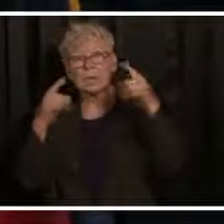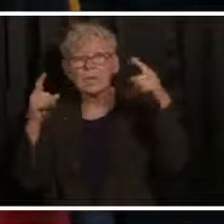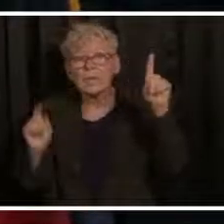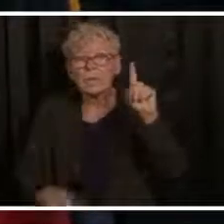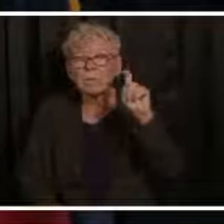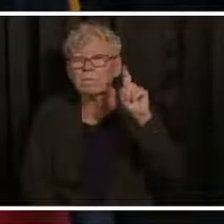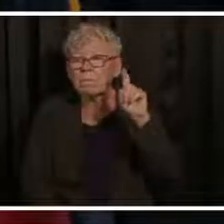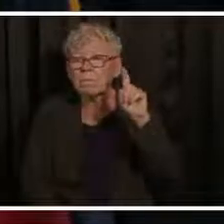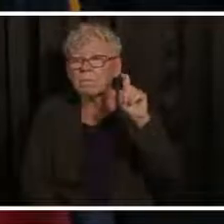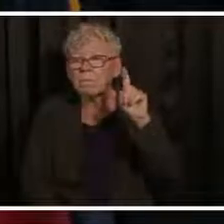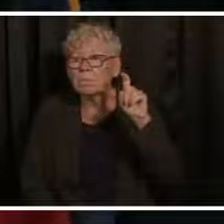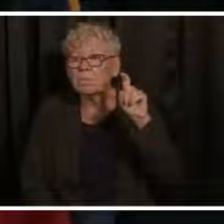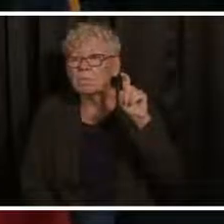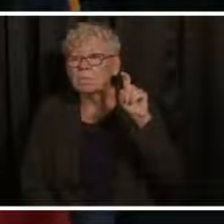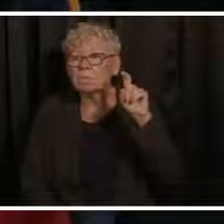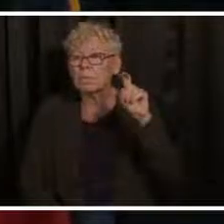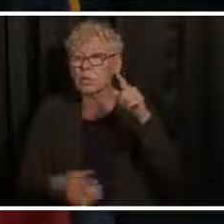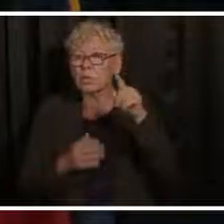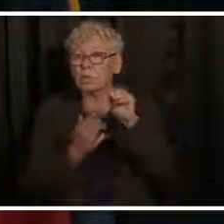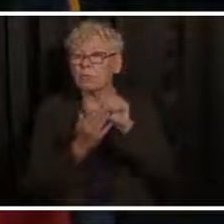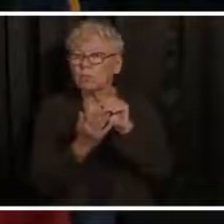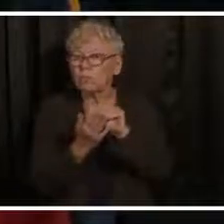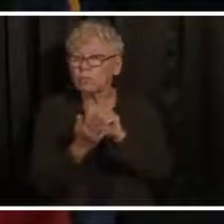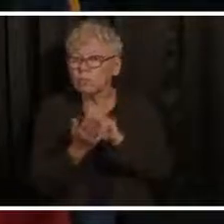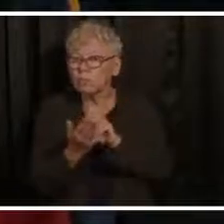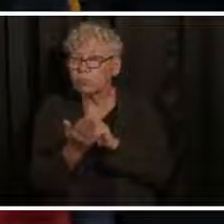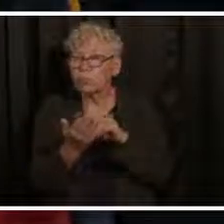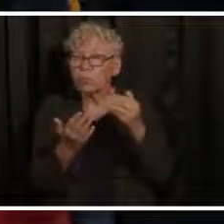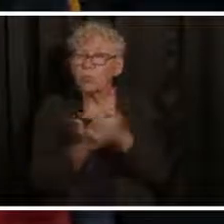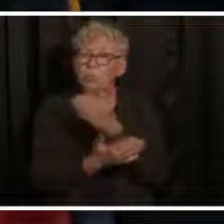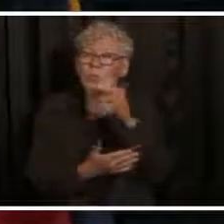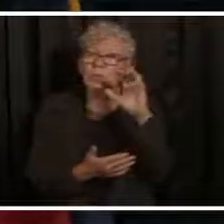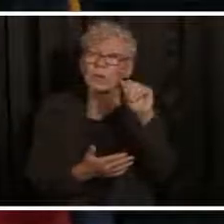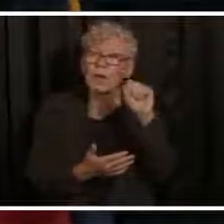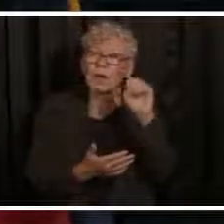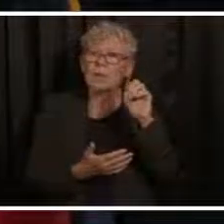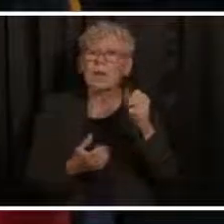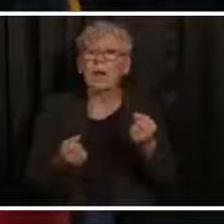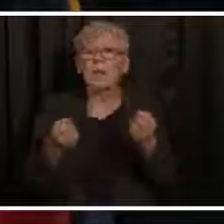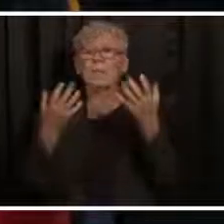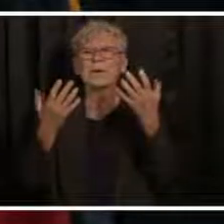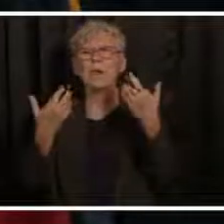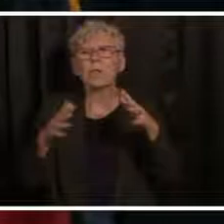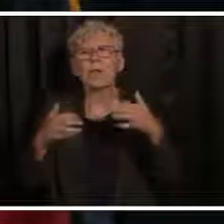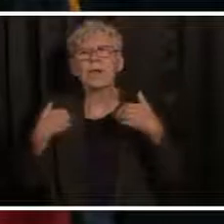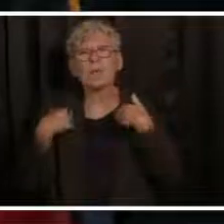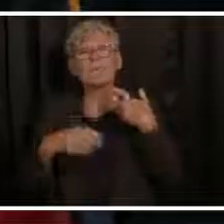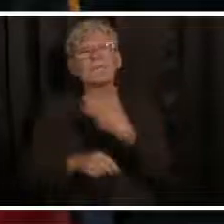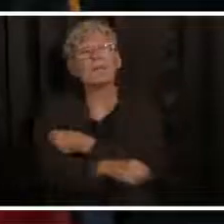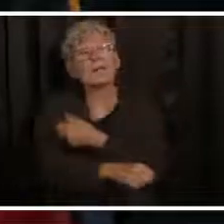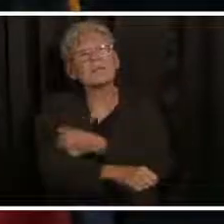what percentage of the new cases are in vaccinated people? Yes, we track whether every case is what we report on. We